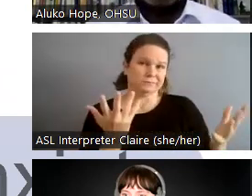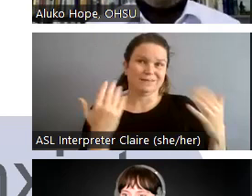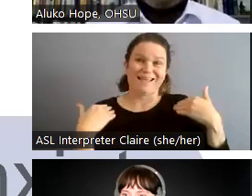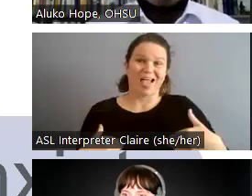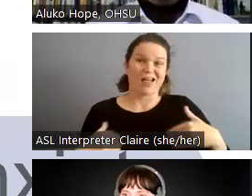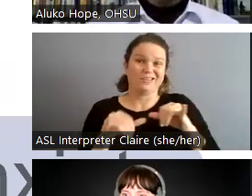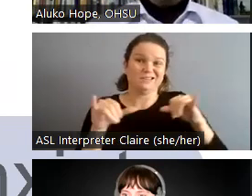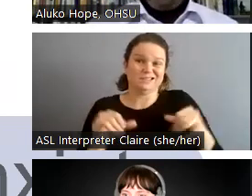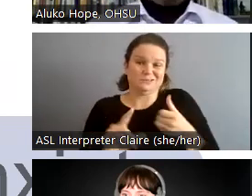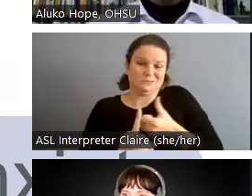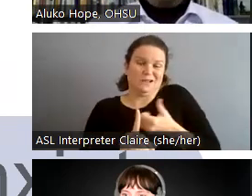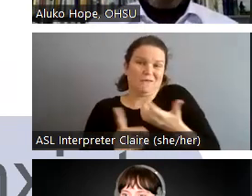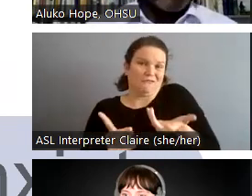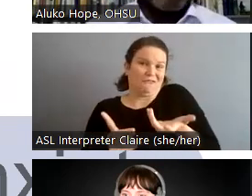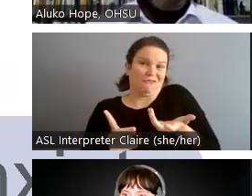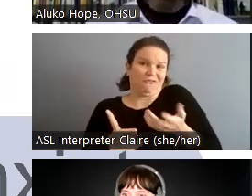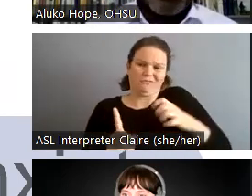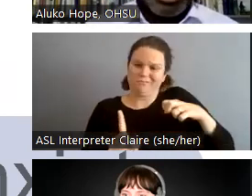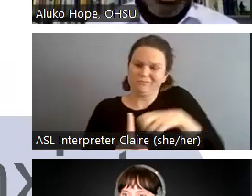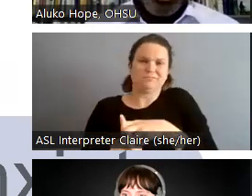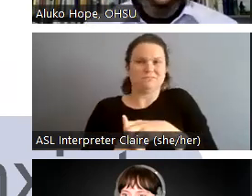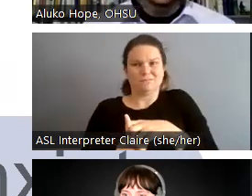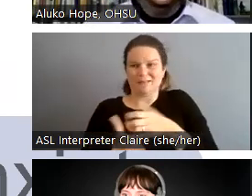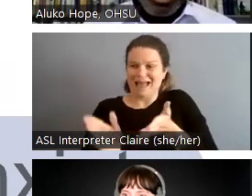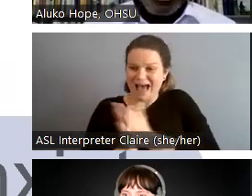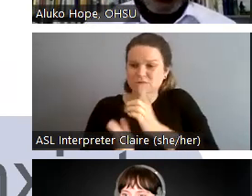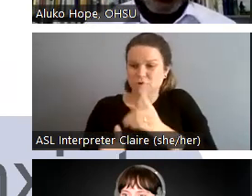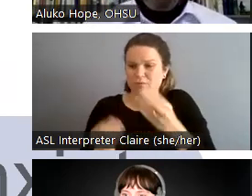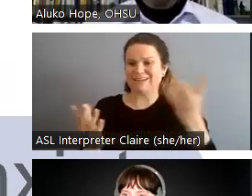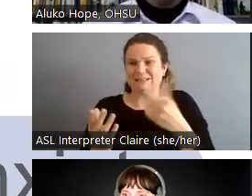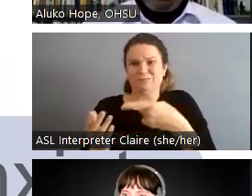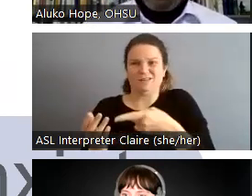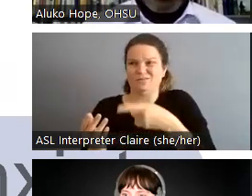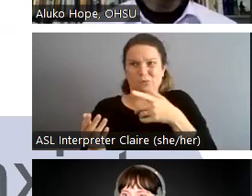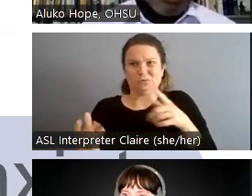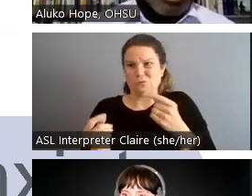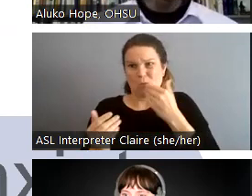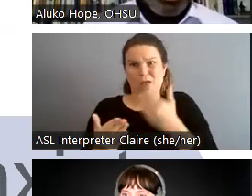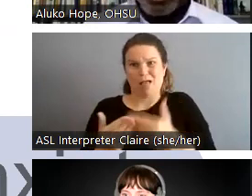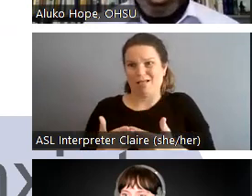is really now being asked to do something that it was never really doing very well to begin with. And so, I think